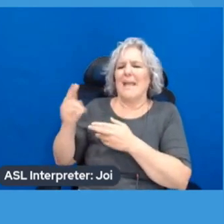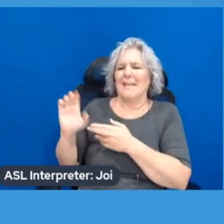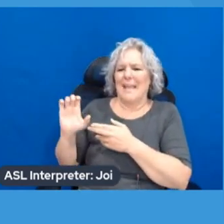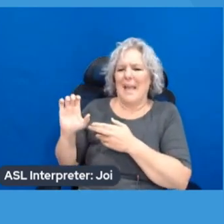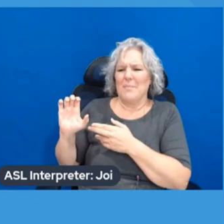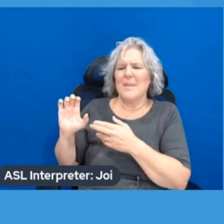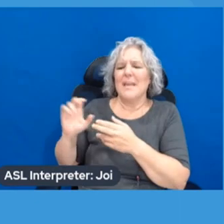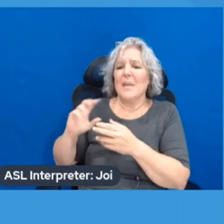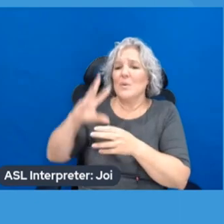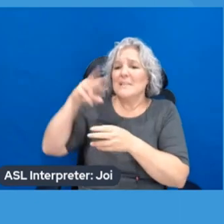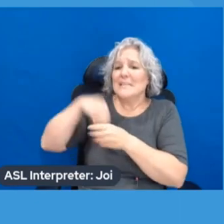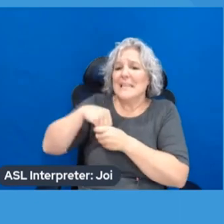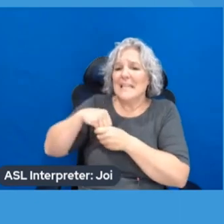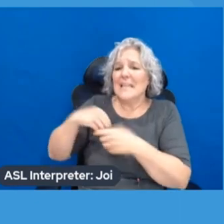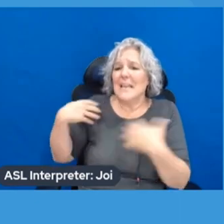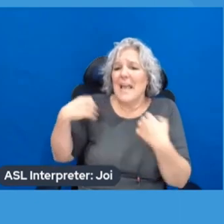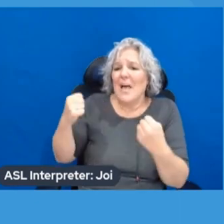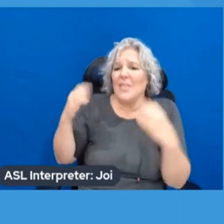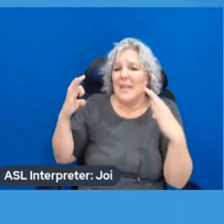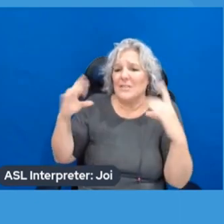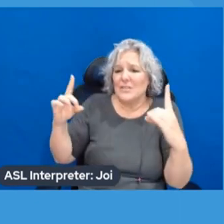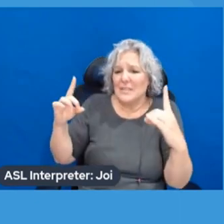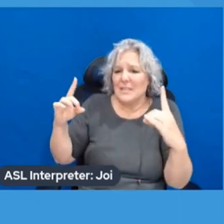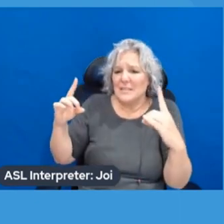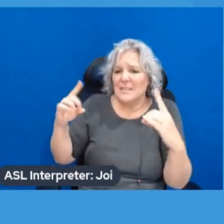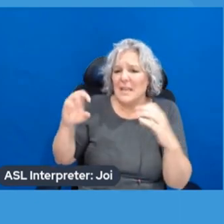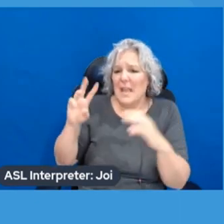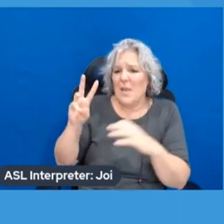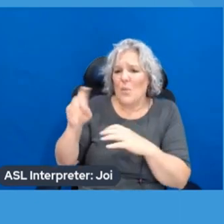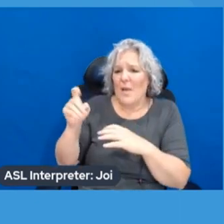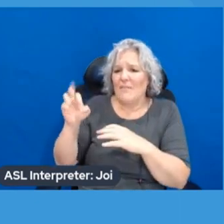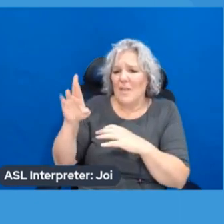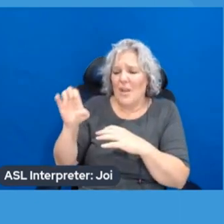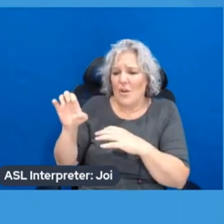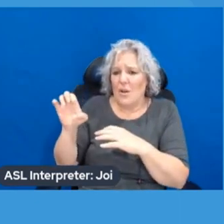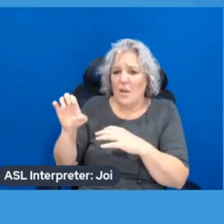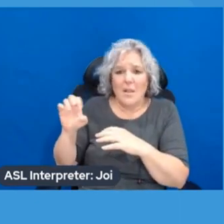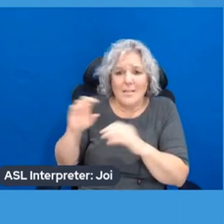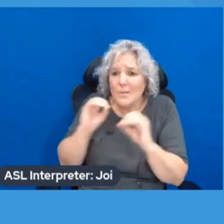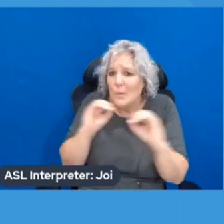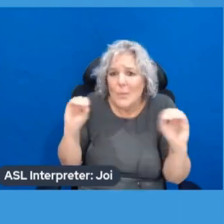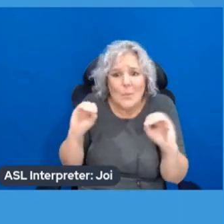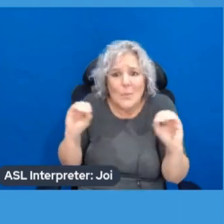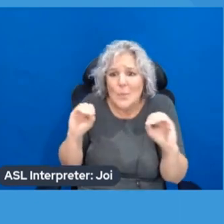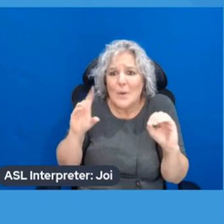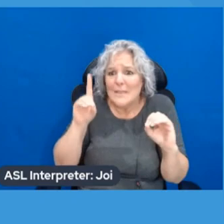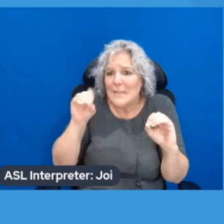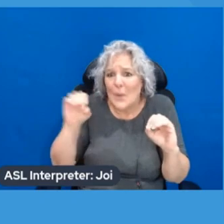Department of Health Education and Welfare. There was no Department of Education.